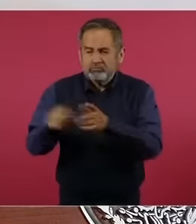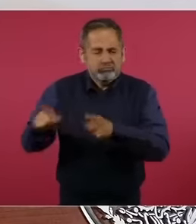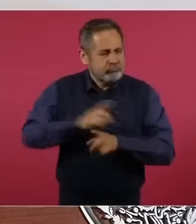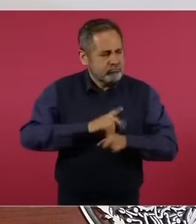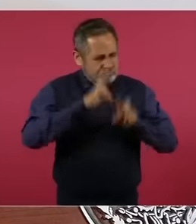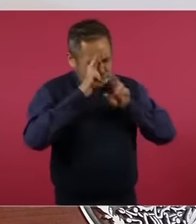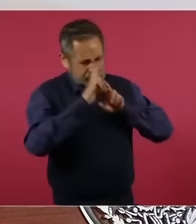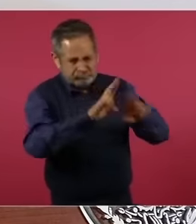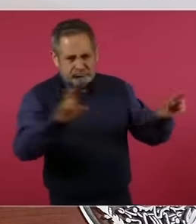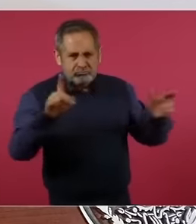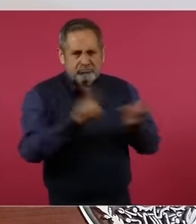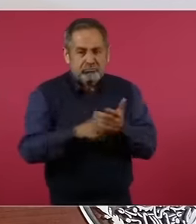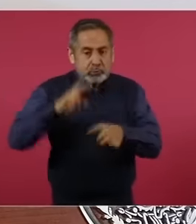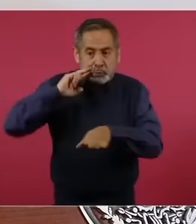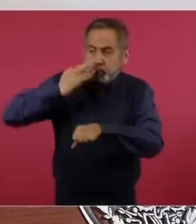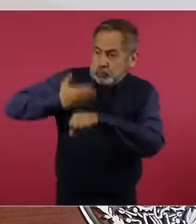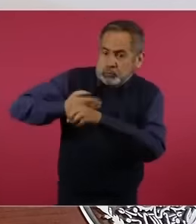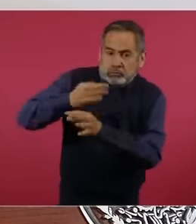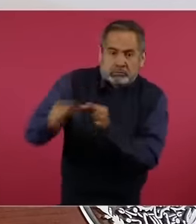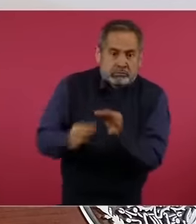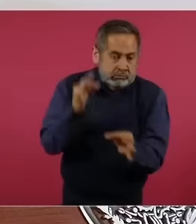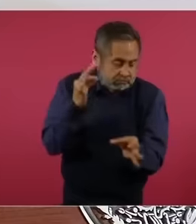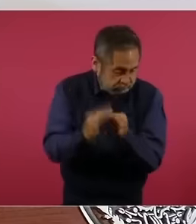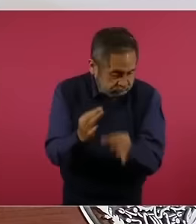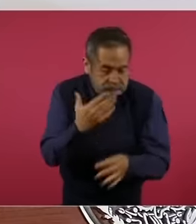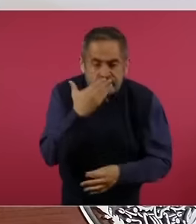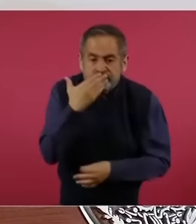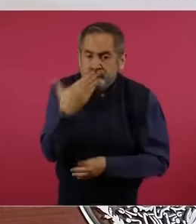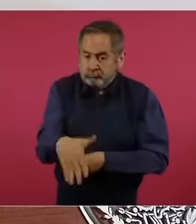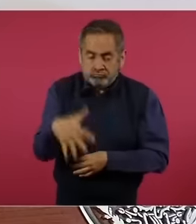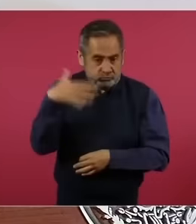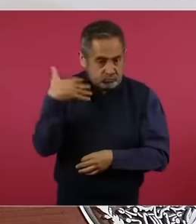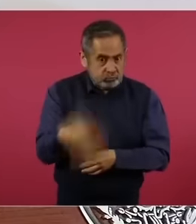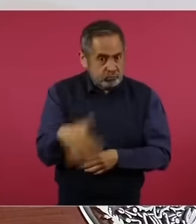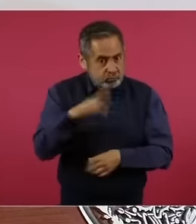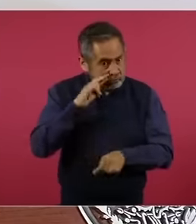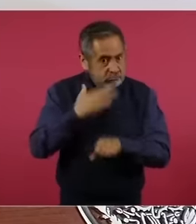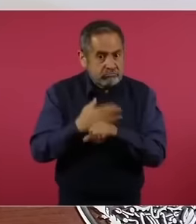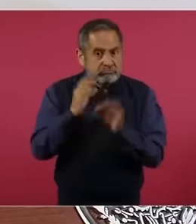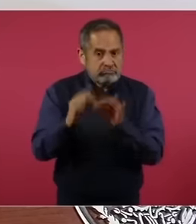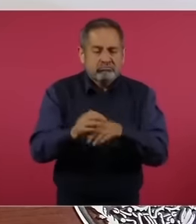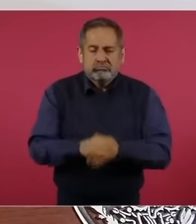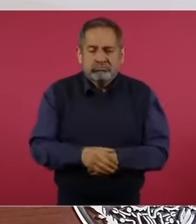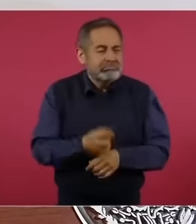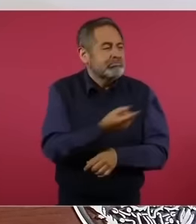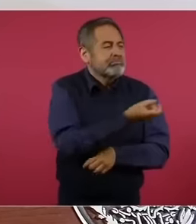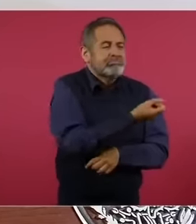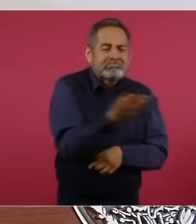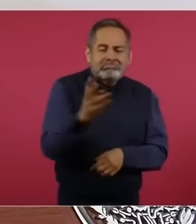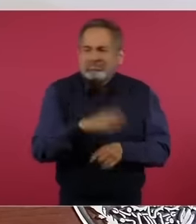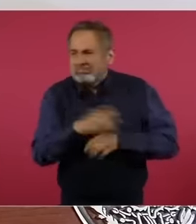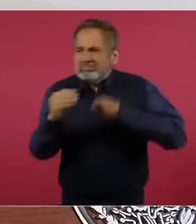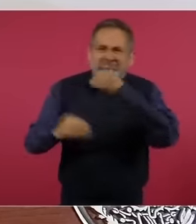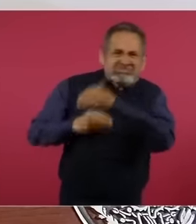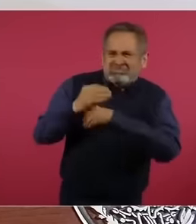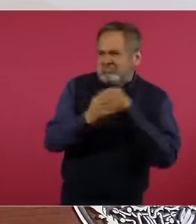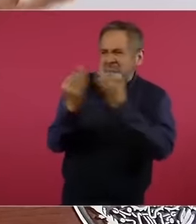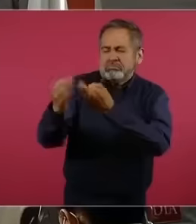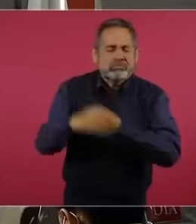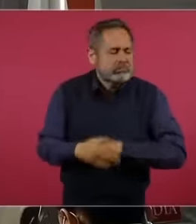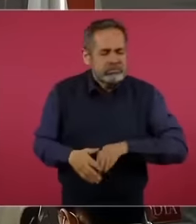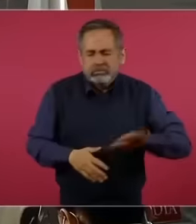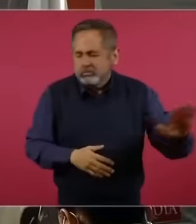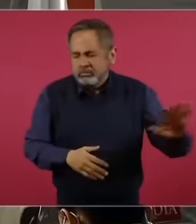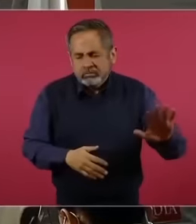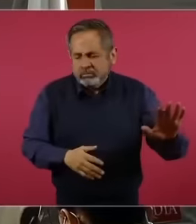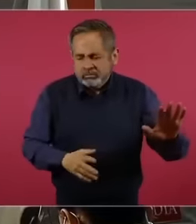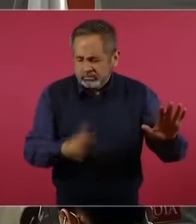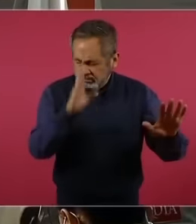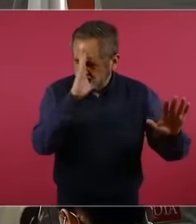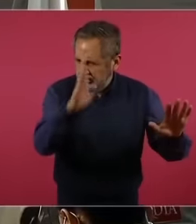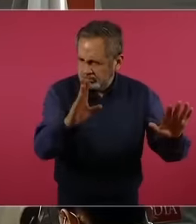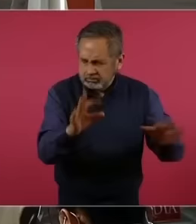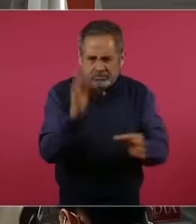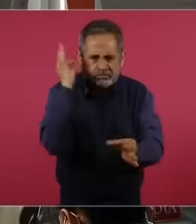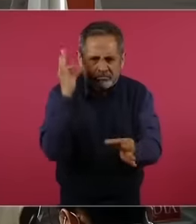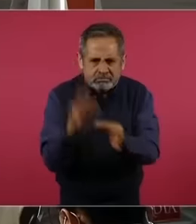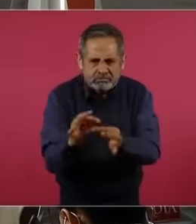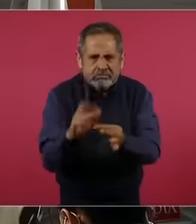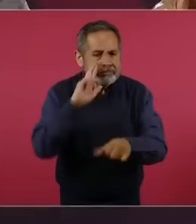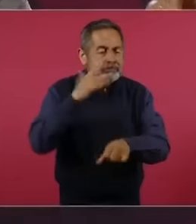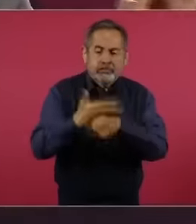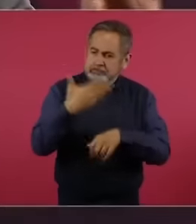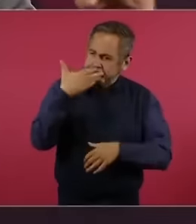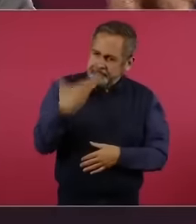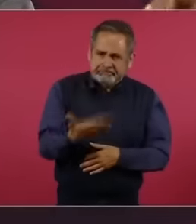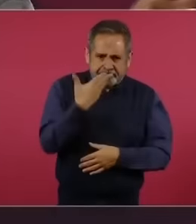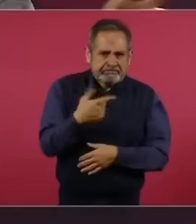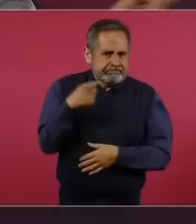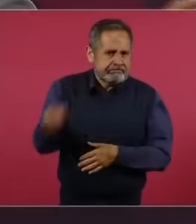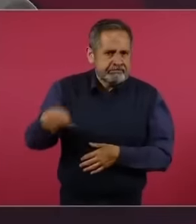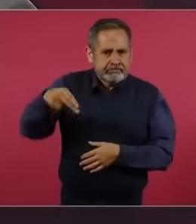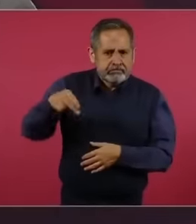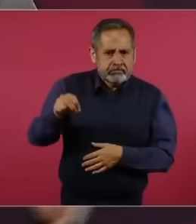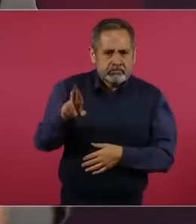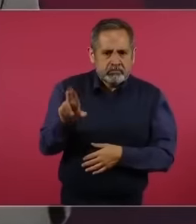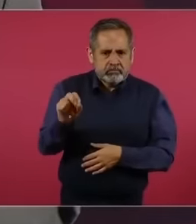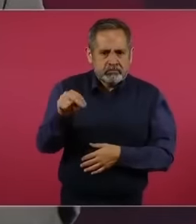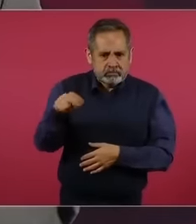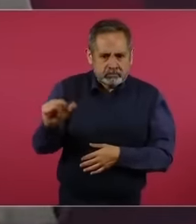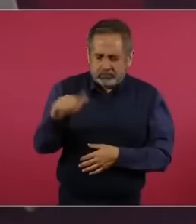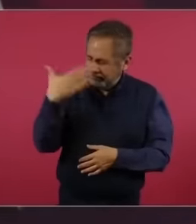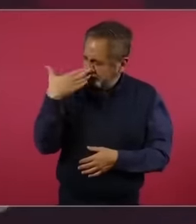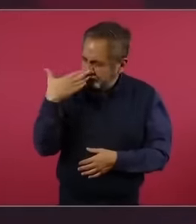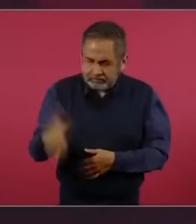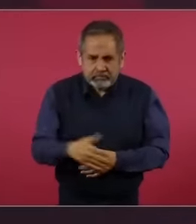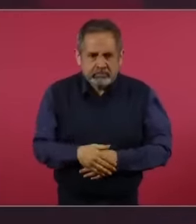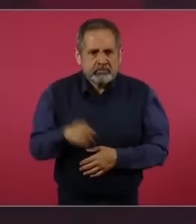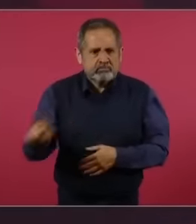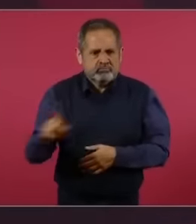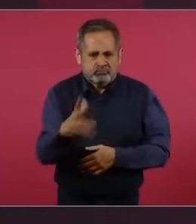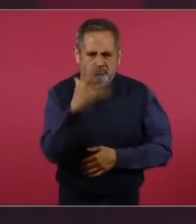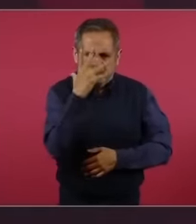with a lot of responsibility yes in the face of the audacity not of the opponents he is seriously